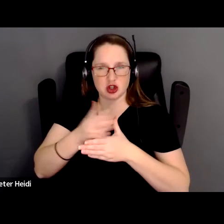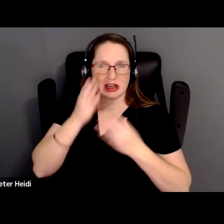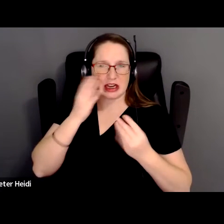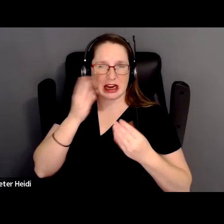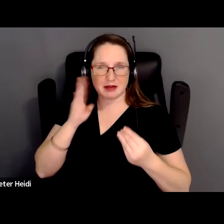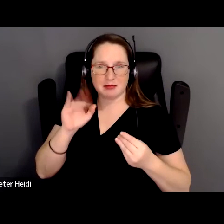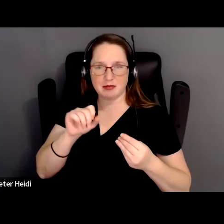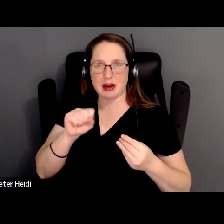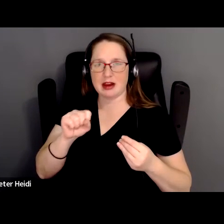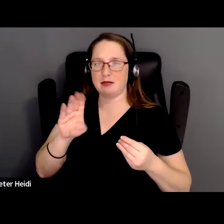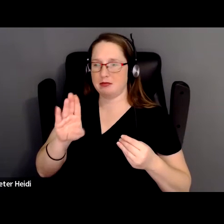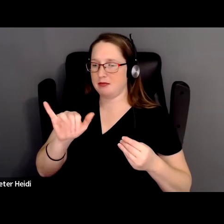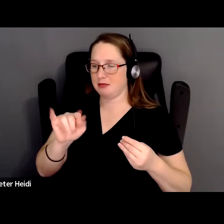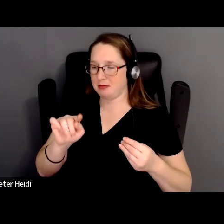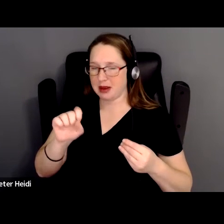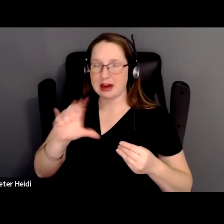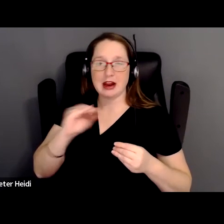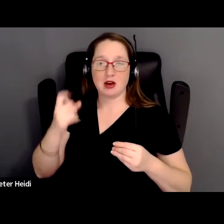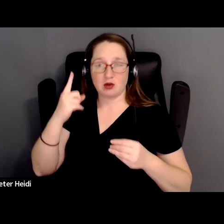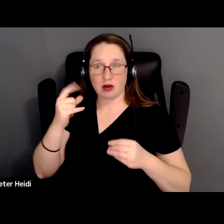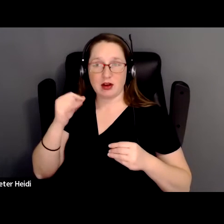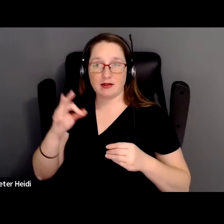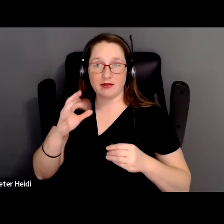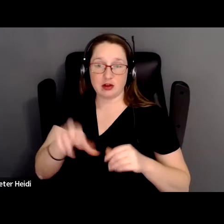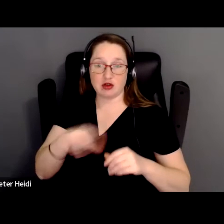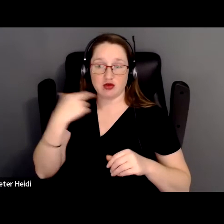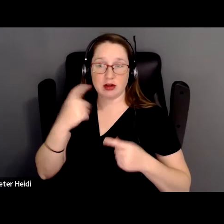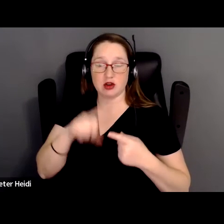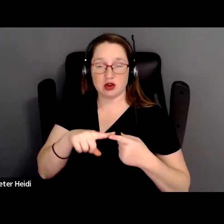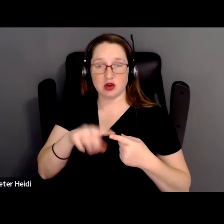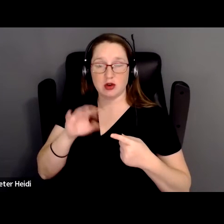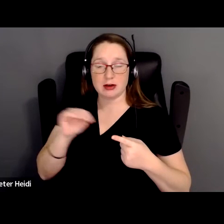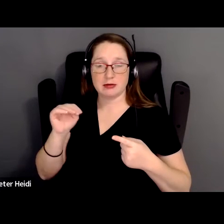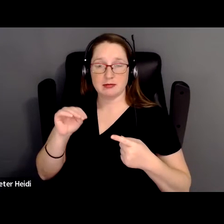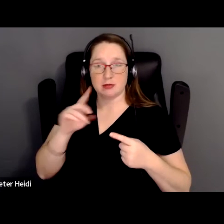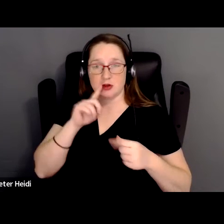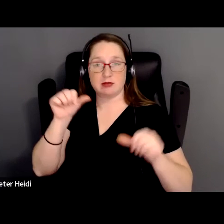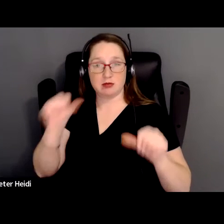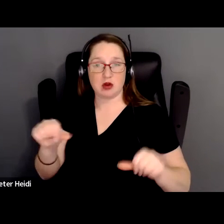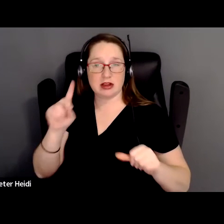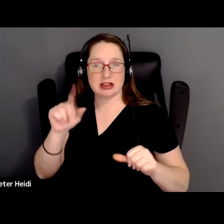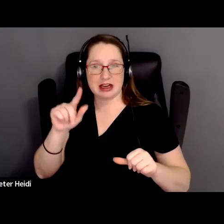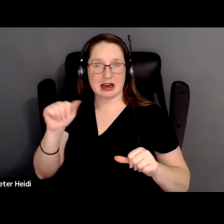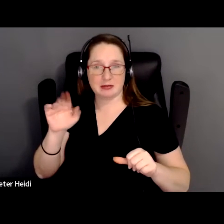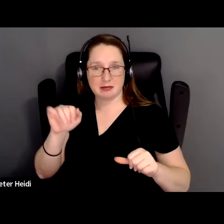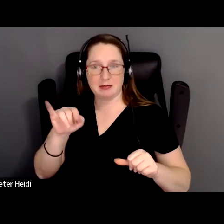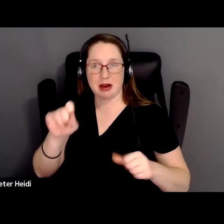as a research and Trending Center as risk is to post those data bytes onto our website as well.